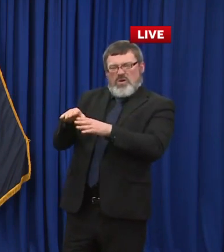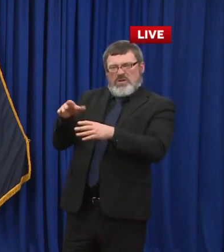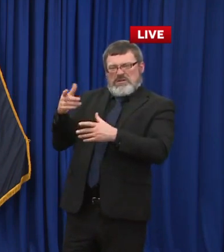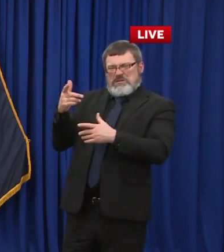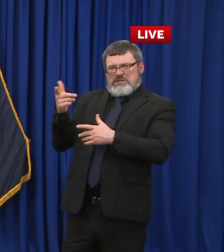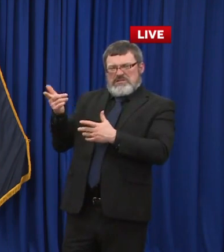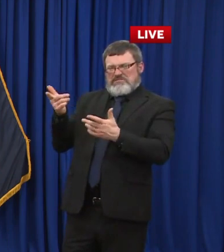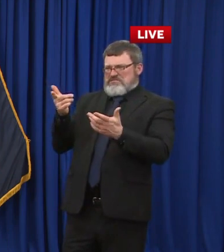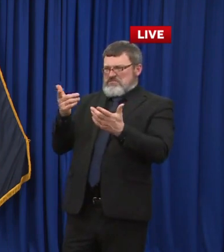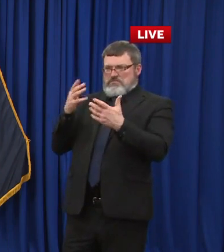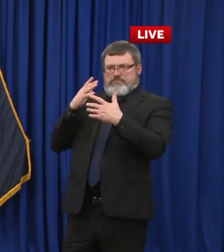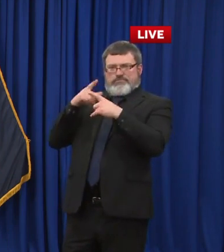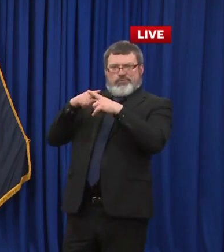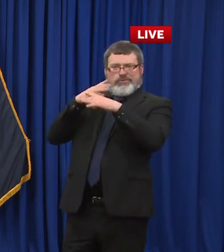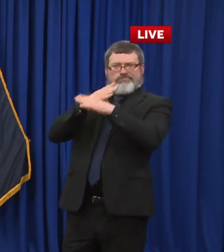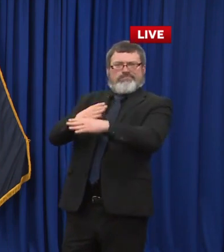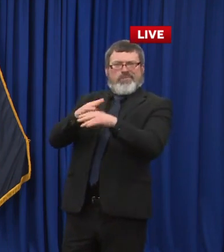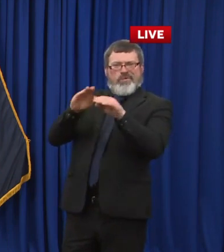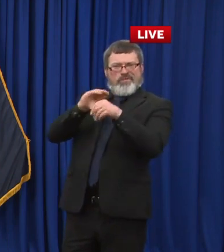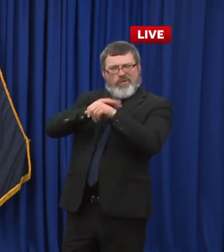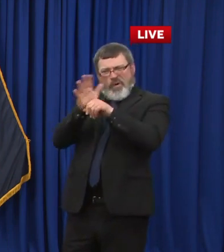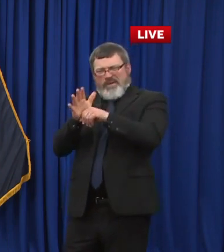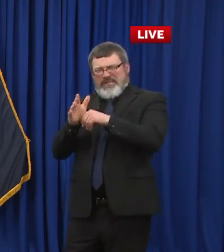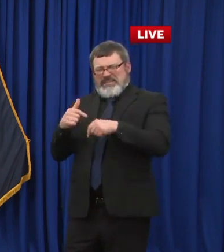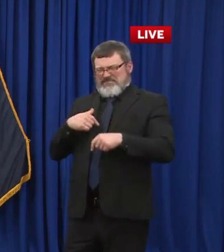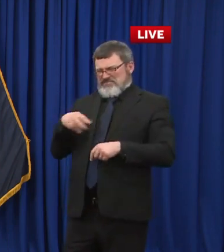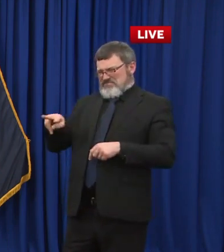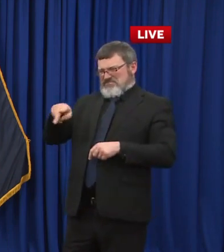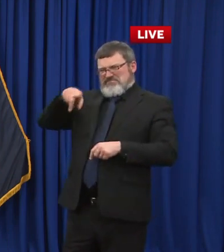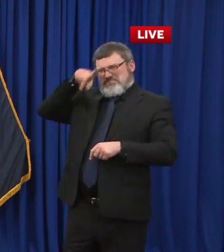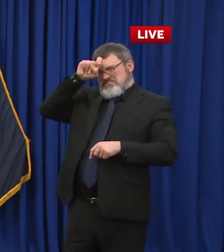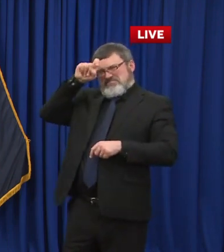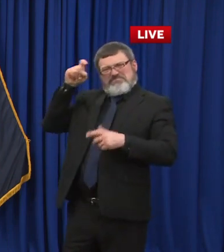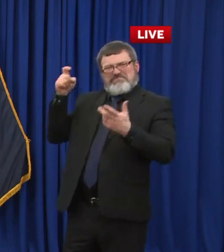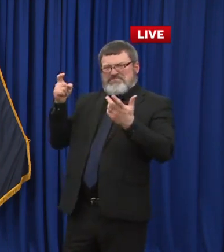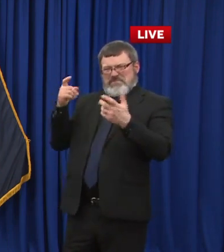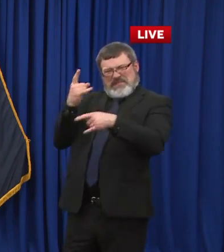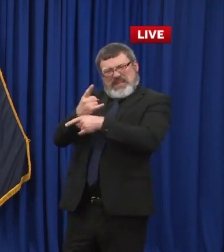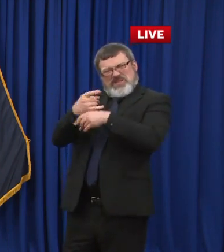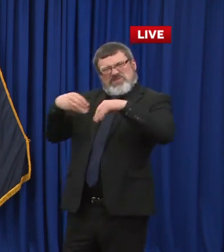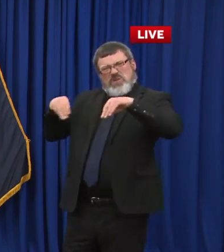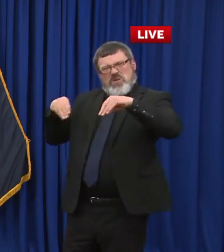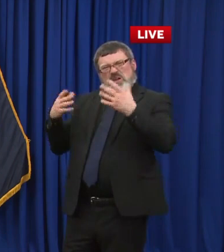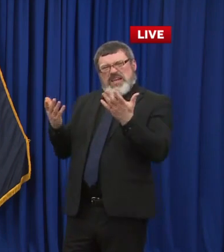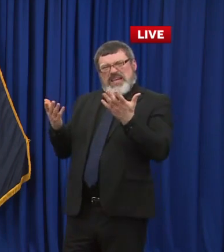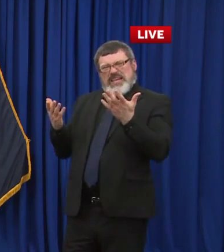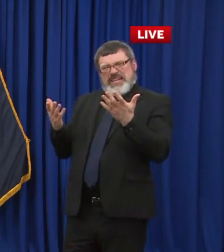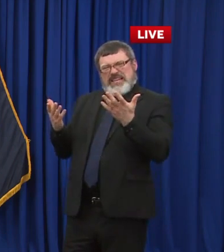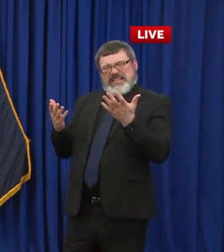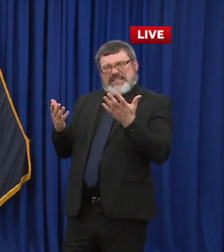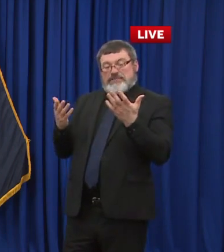YOU CLOSE THE LIQUOR STORE TWO HOURS EARLY, THERE WILL BE MORE PEOPLE IN THE LIQUOR STORE.